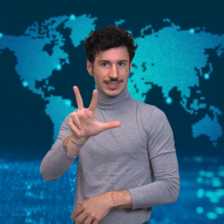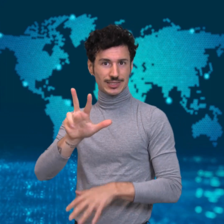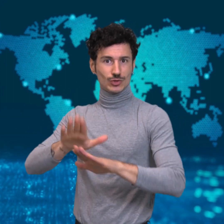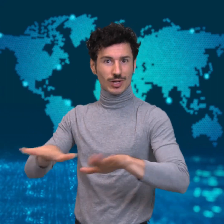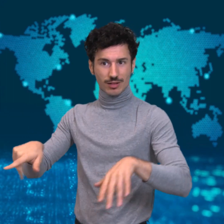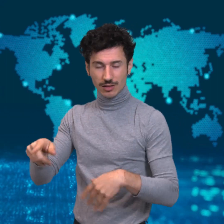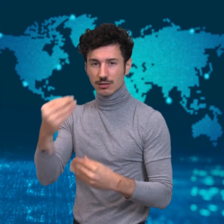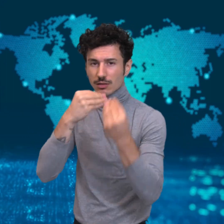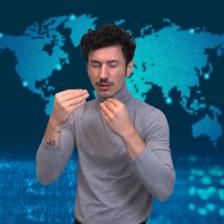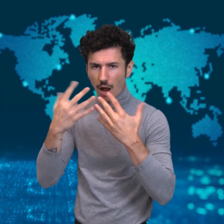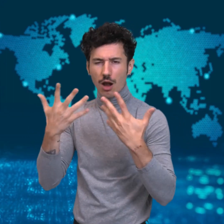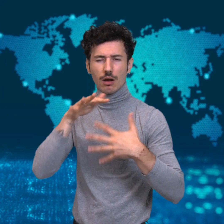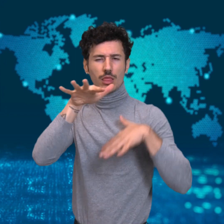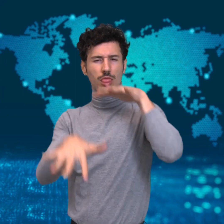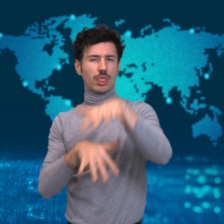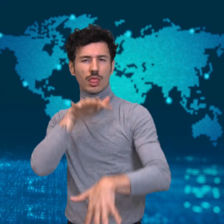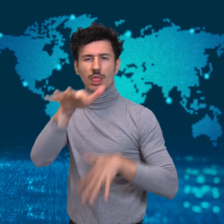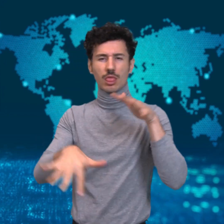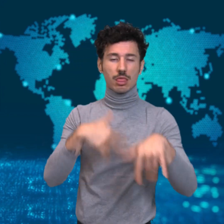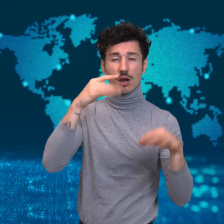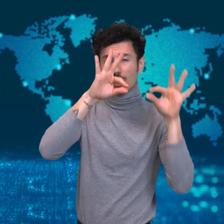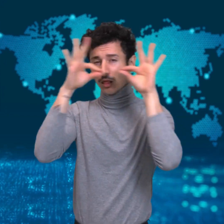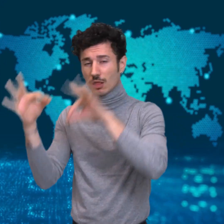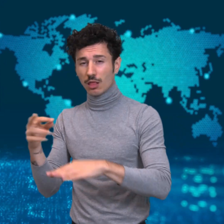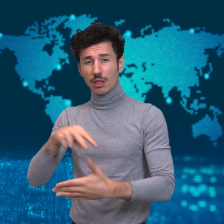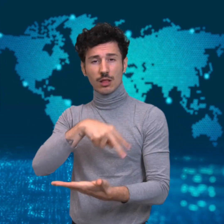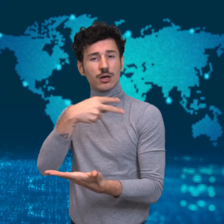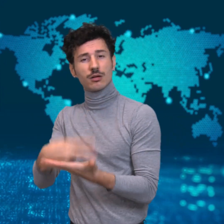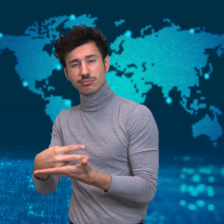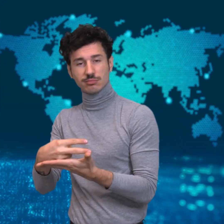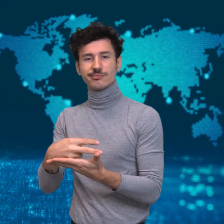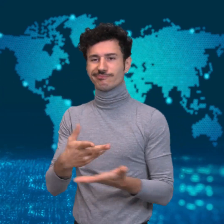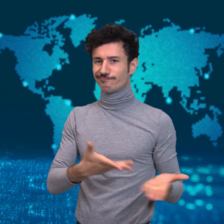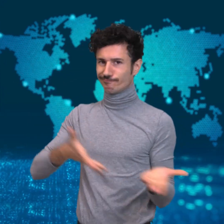Ten months later, one of the children died.